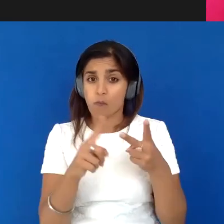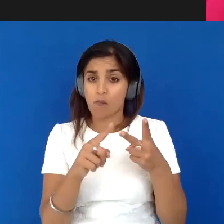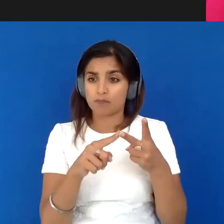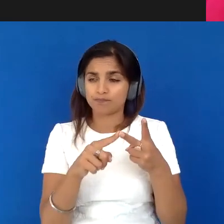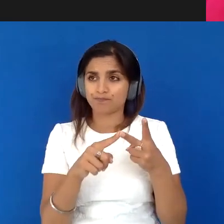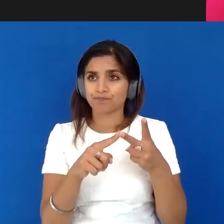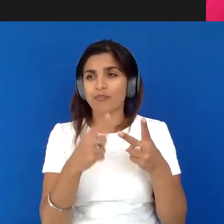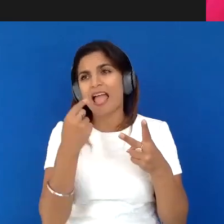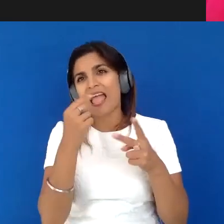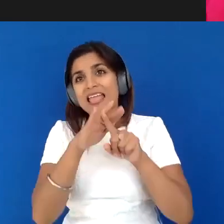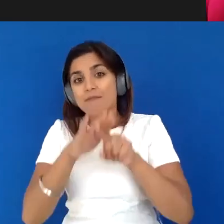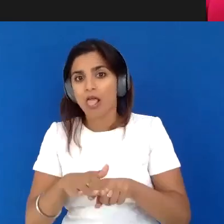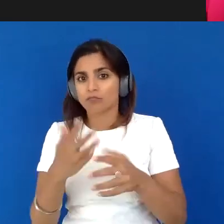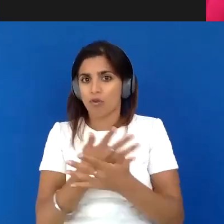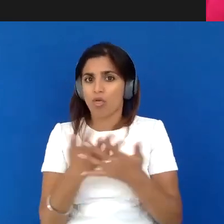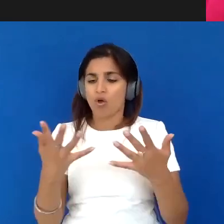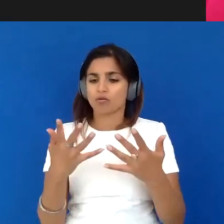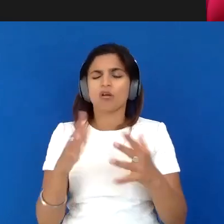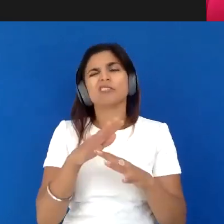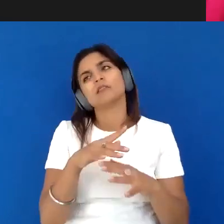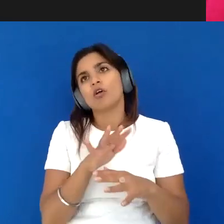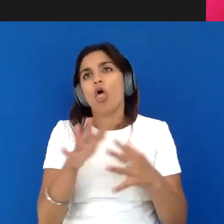much. there is ableism within the queer community though I've found it to be